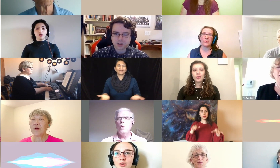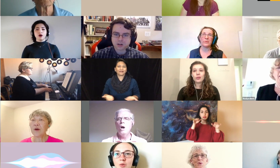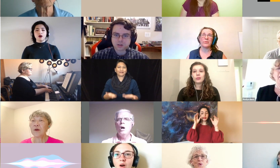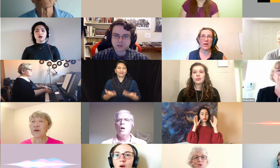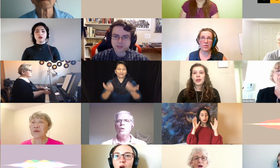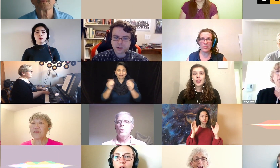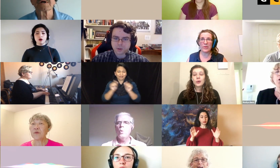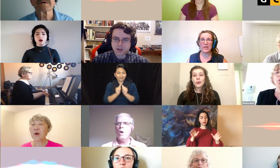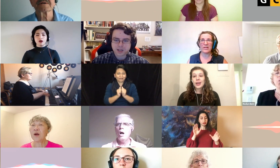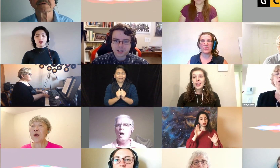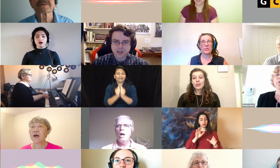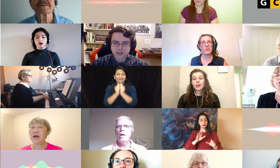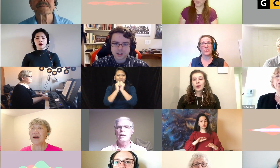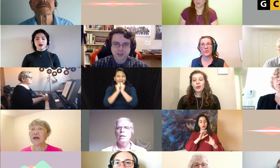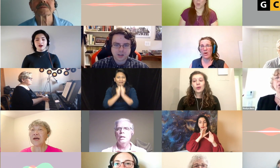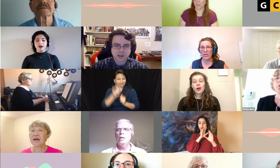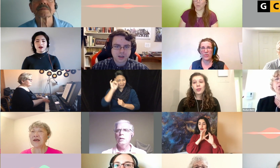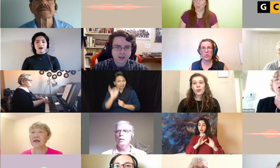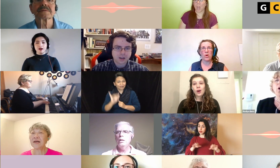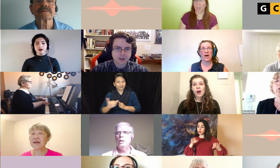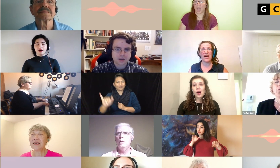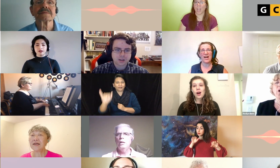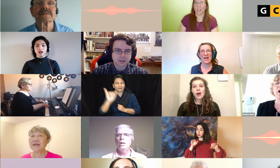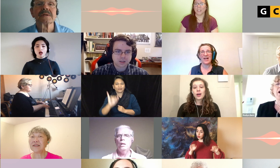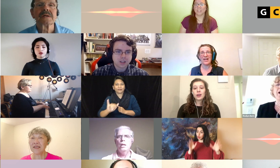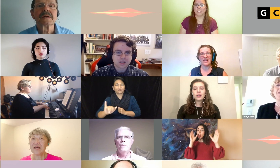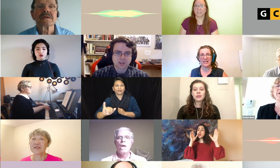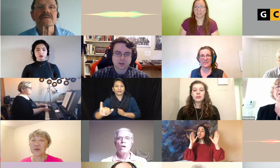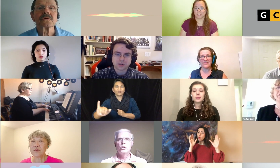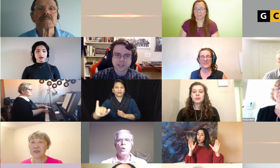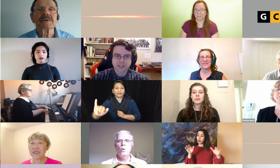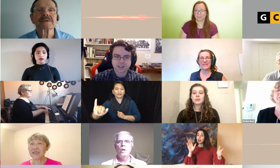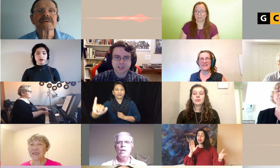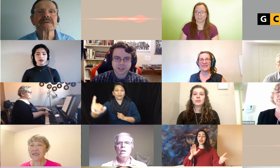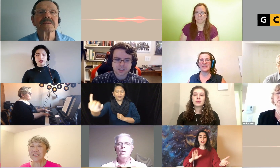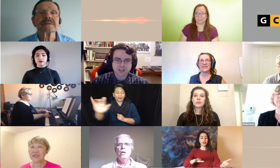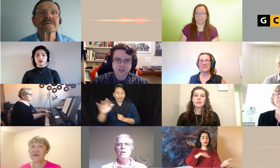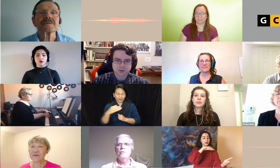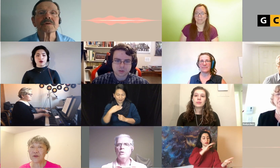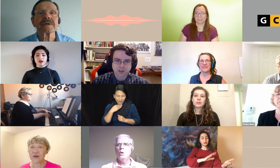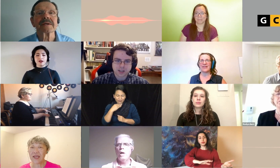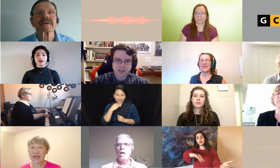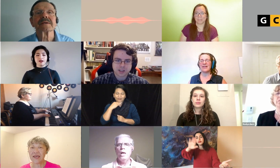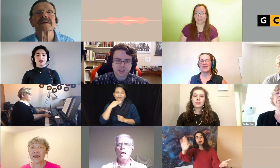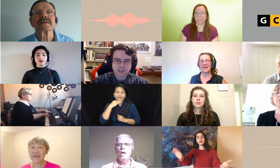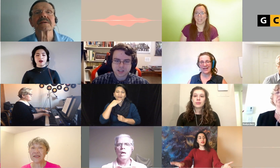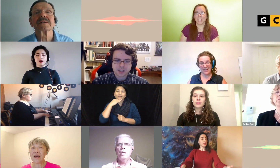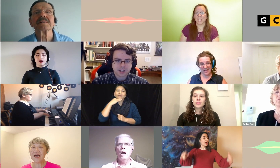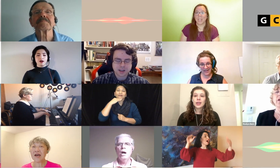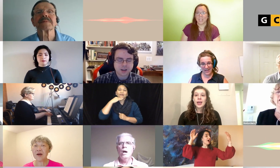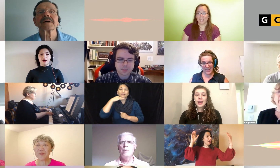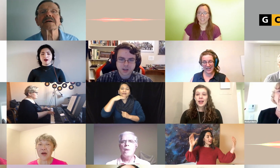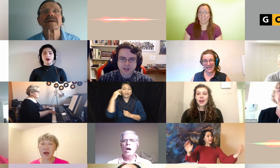L: all the while. H: With you all the while. L: So lift your head up high